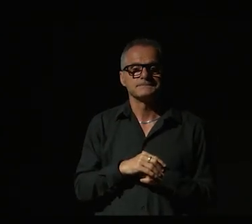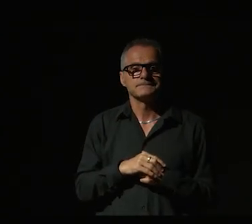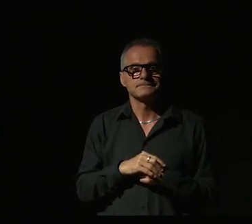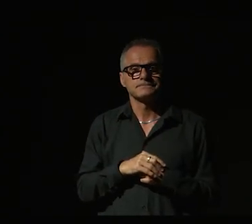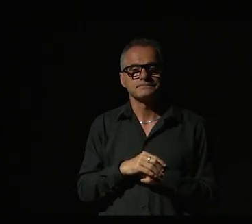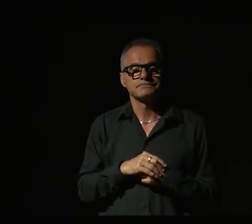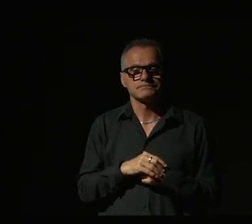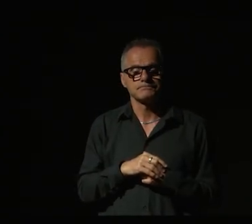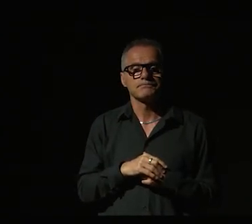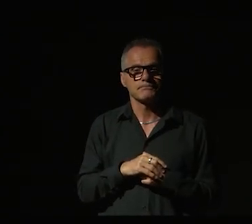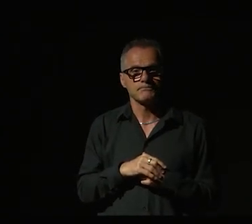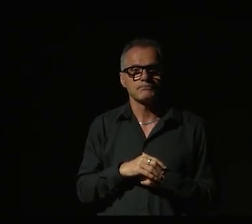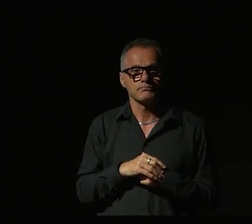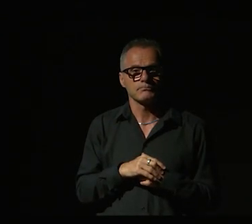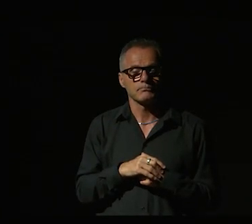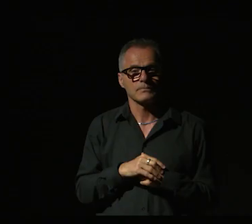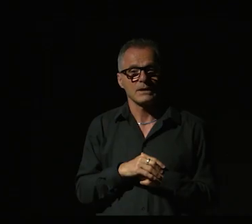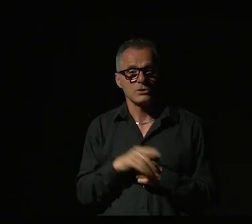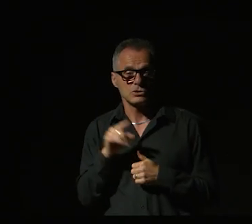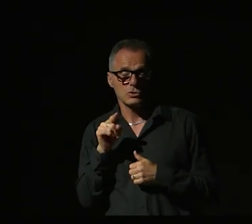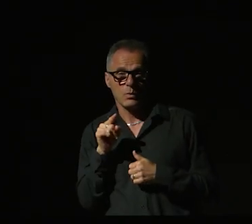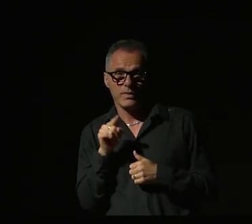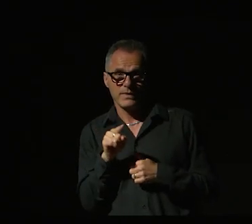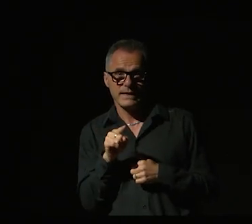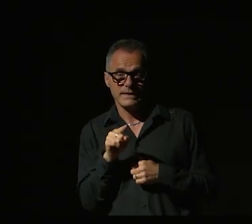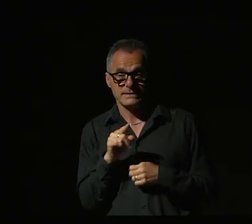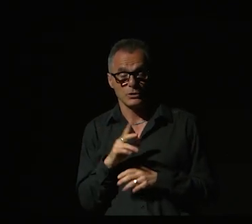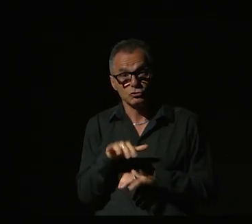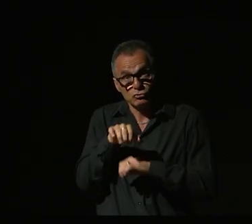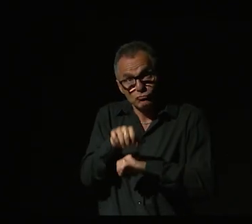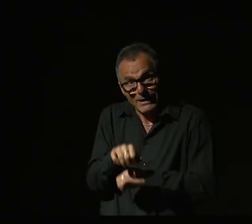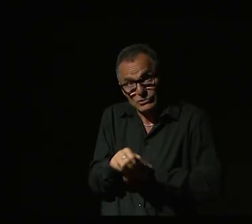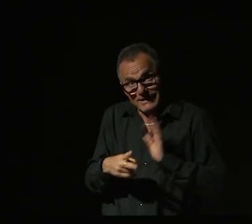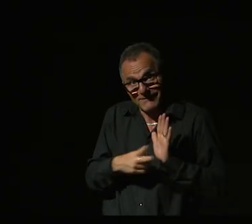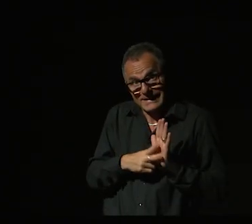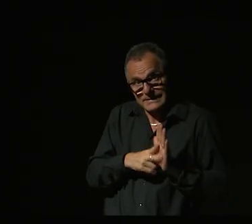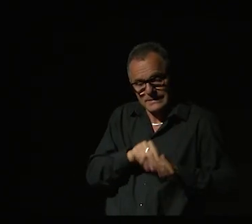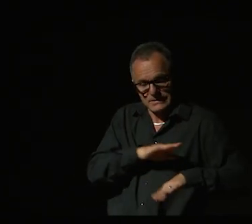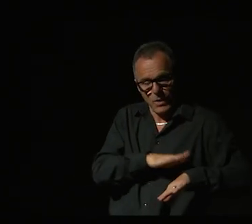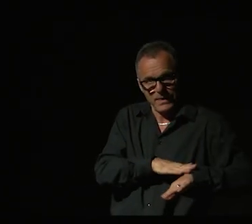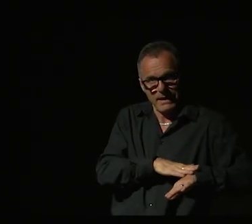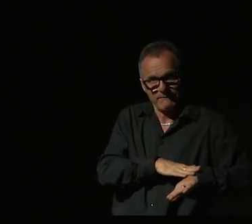and a Venus by Annibale Carracci. So these two crouching Venuses and the left Venus,